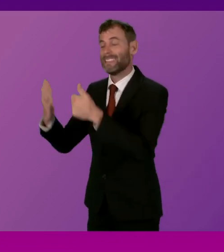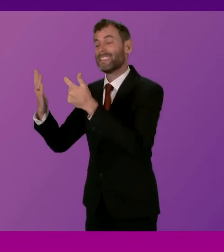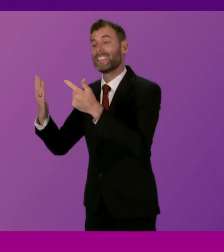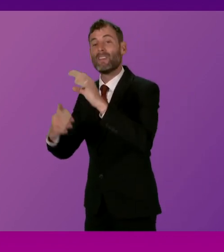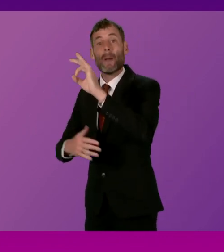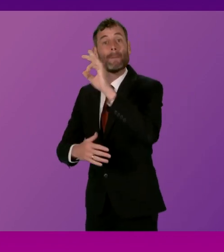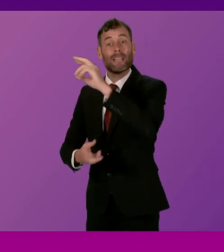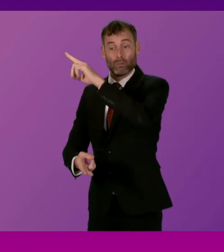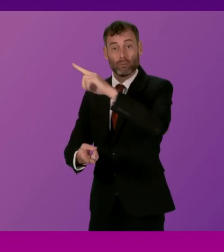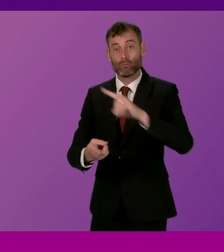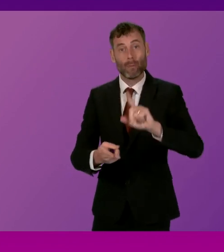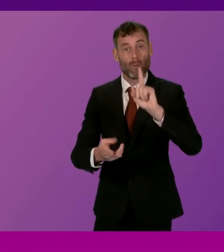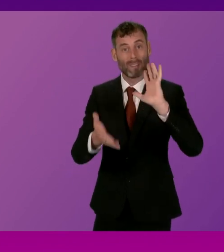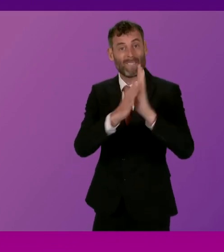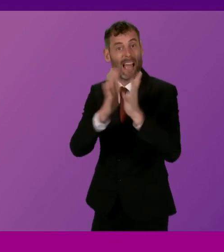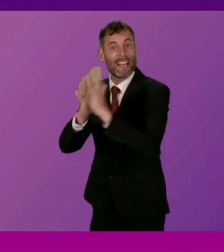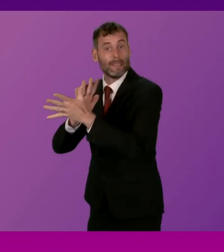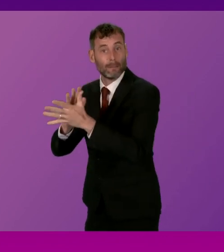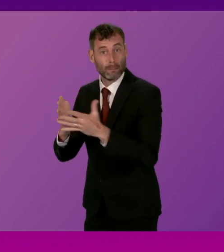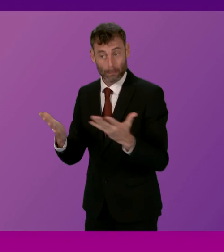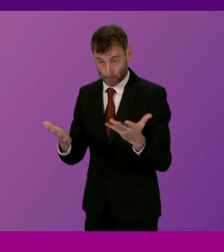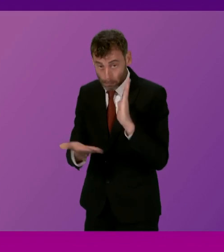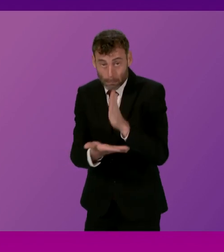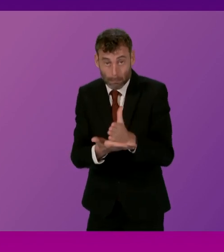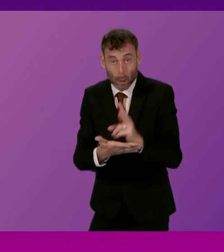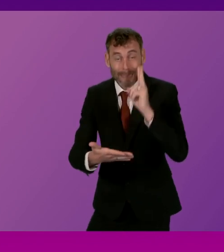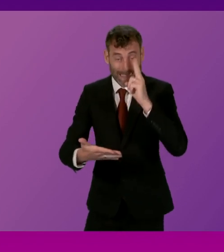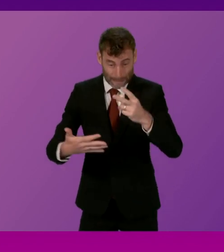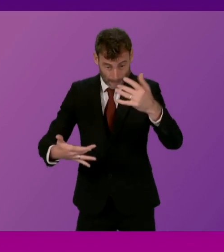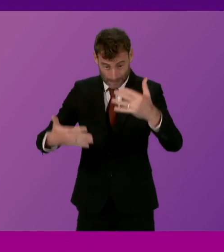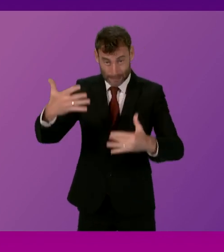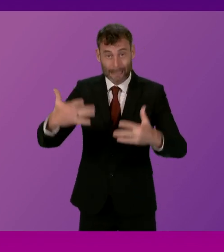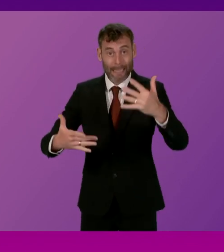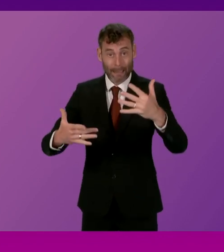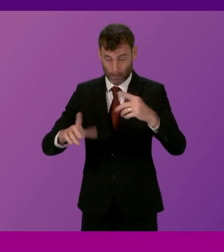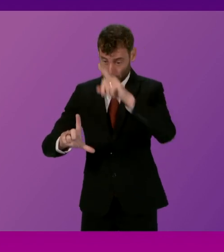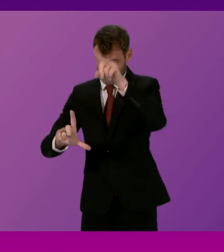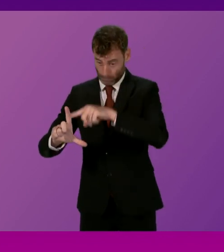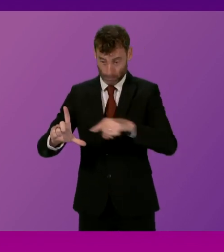There has been a significant reduction in crime across a number of crime types.